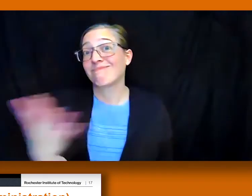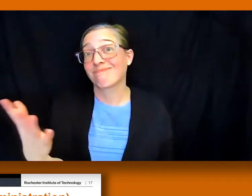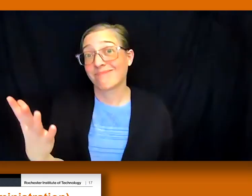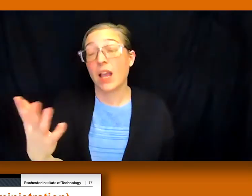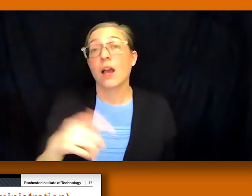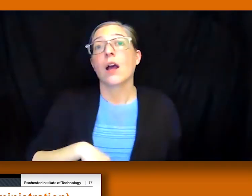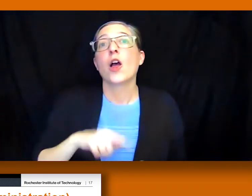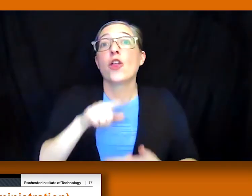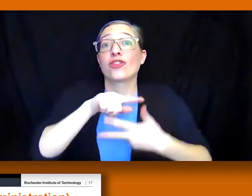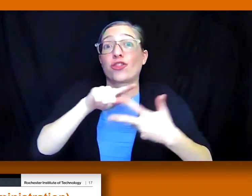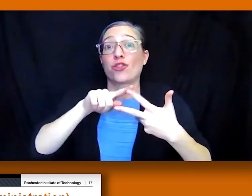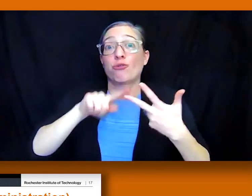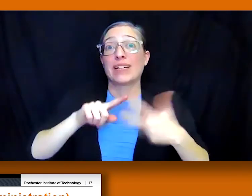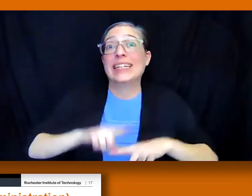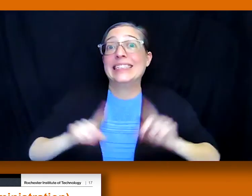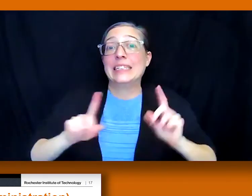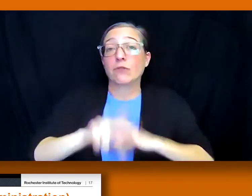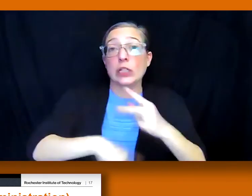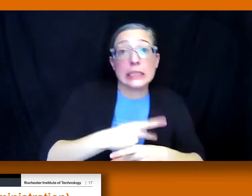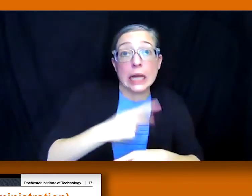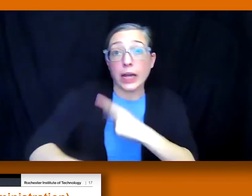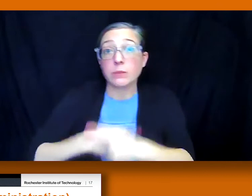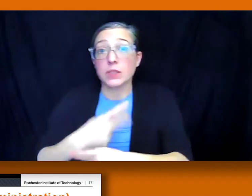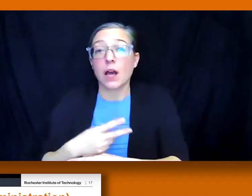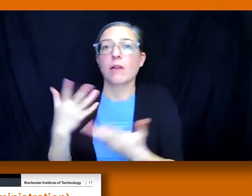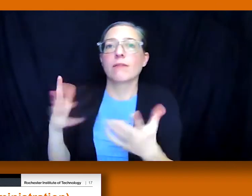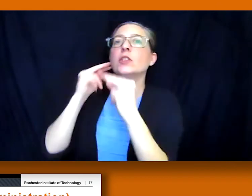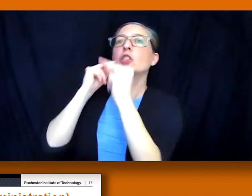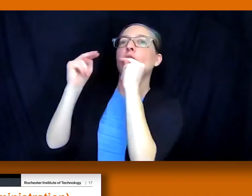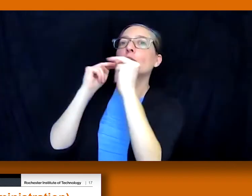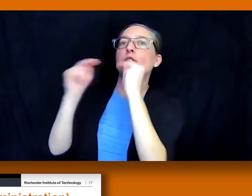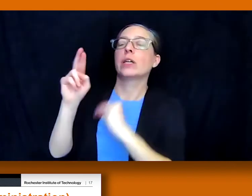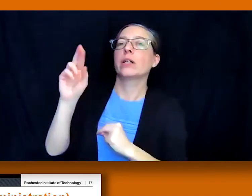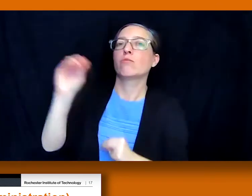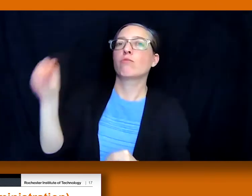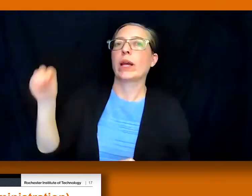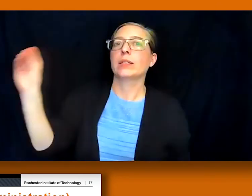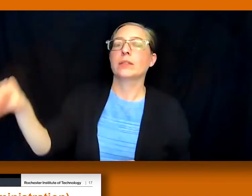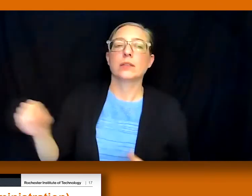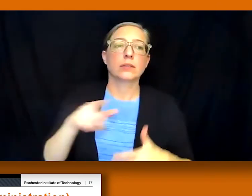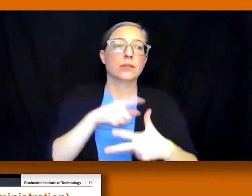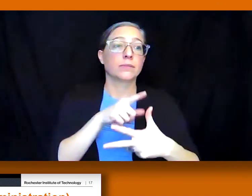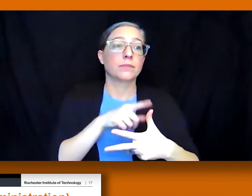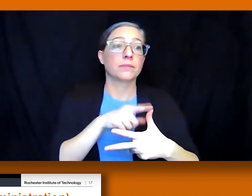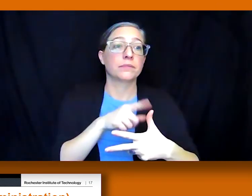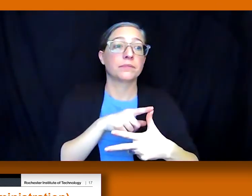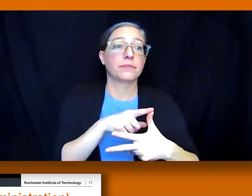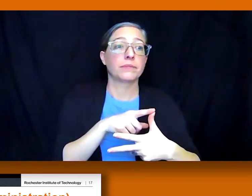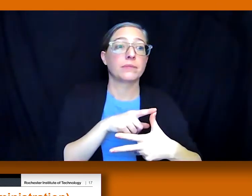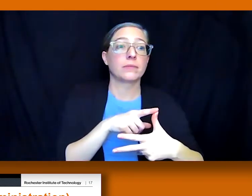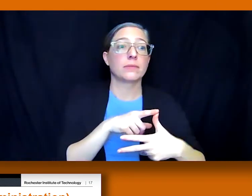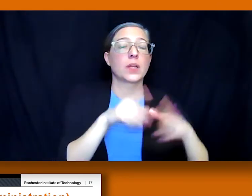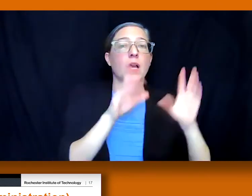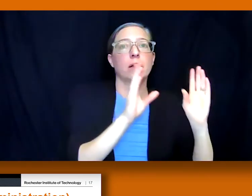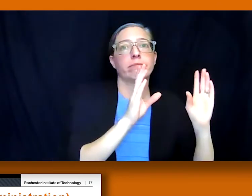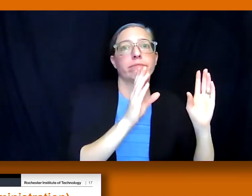of negotiated rates that RIT has. The most common is organized research at 46.5%.